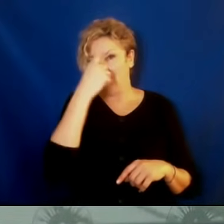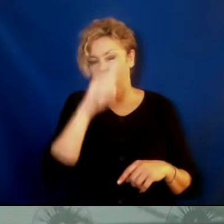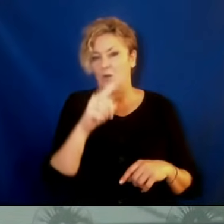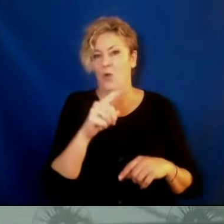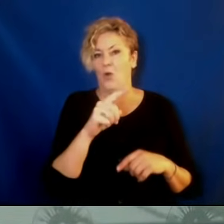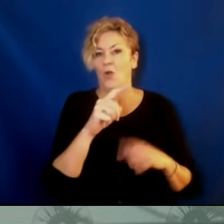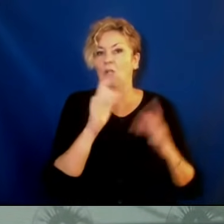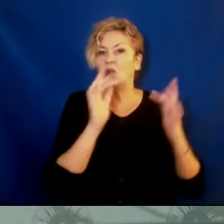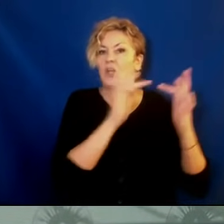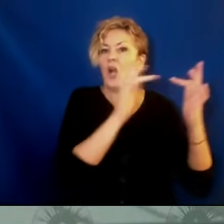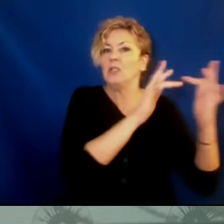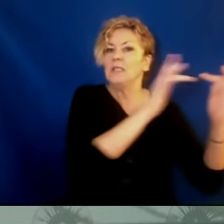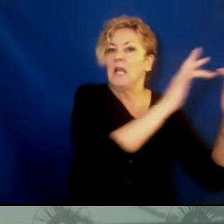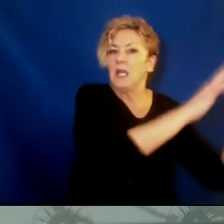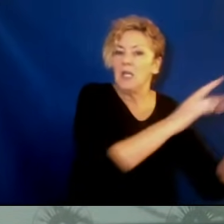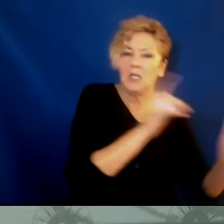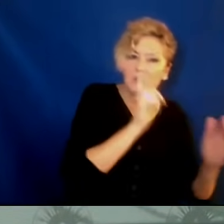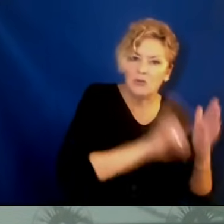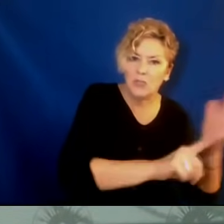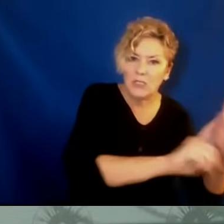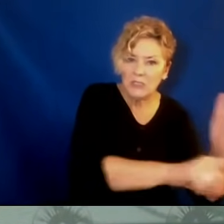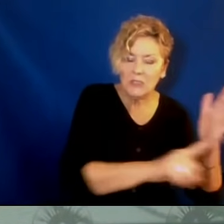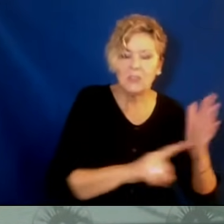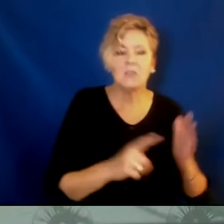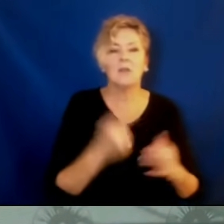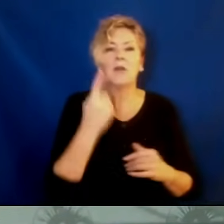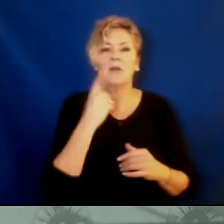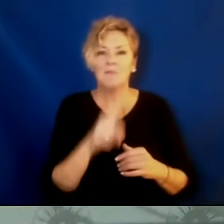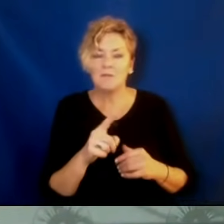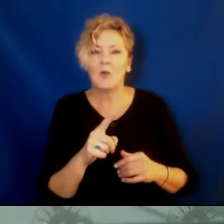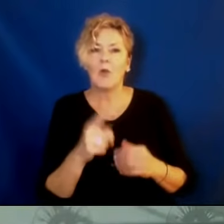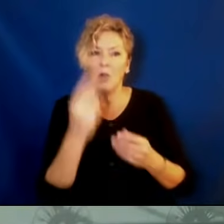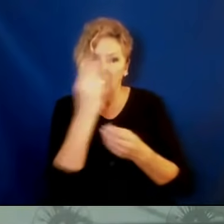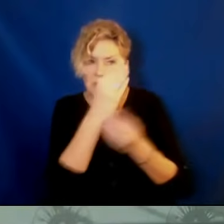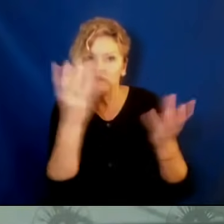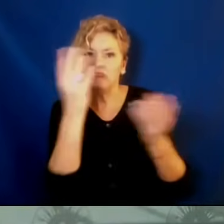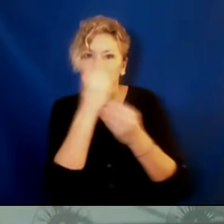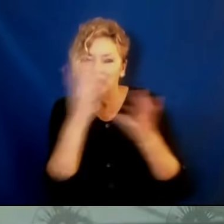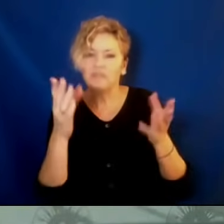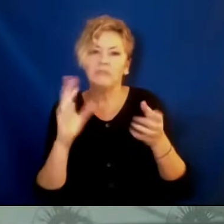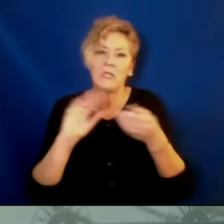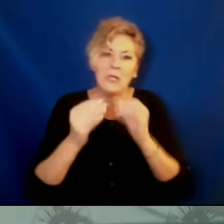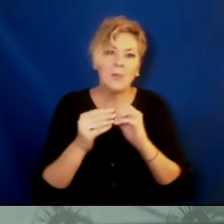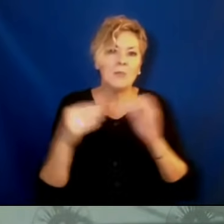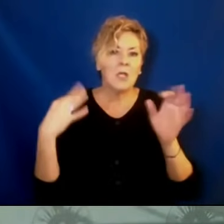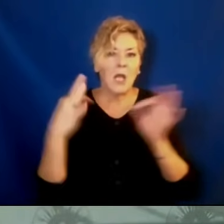what Dr. Gustus and says the important point, we are in it have this question on the COVID at